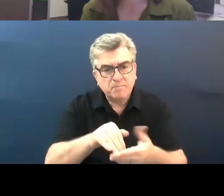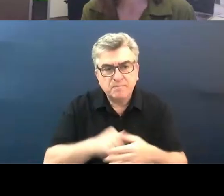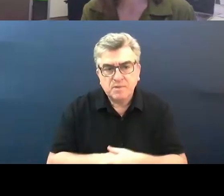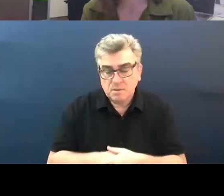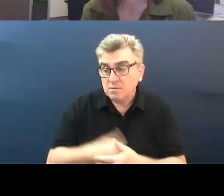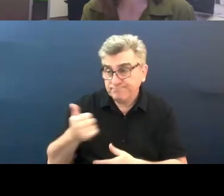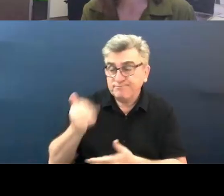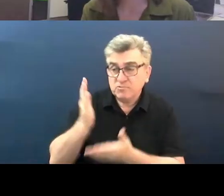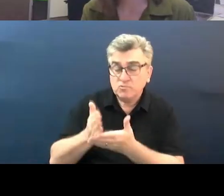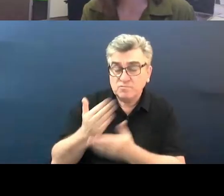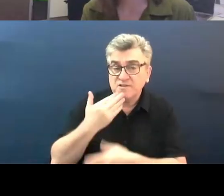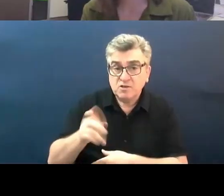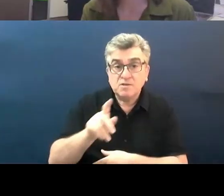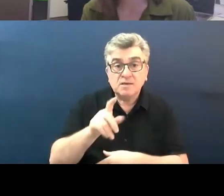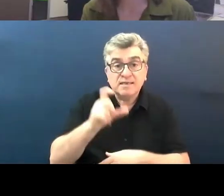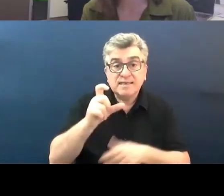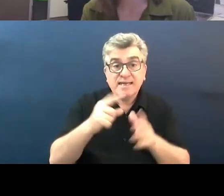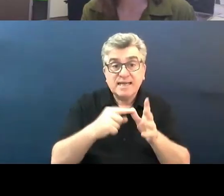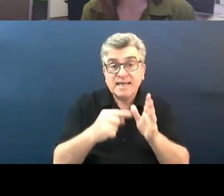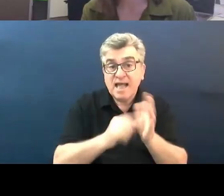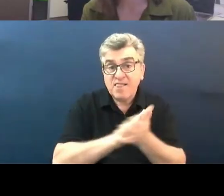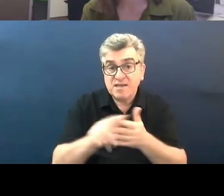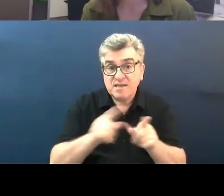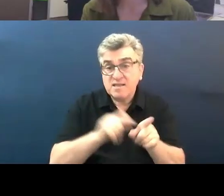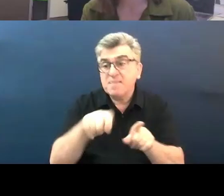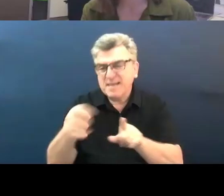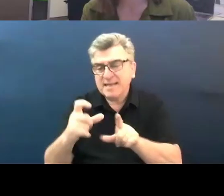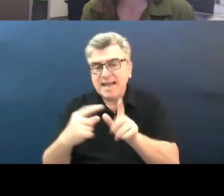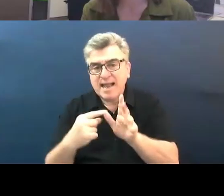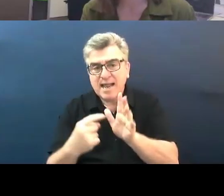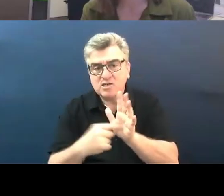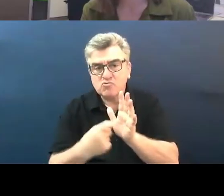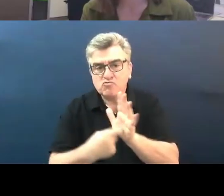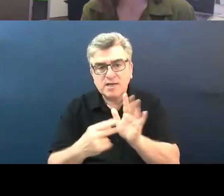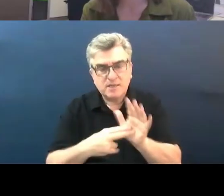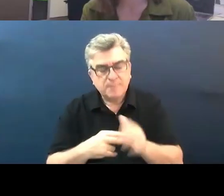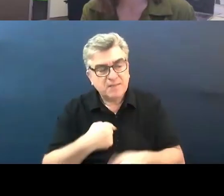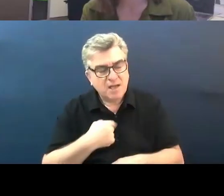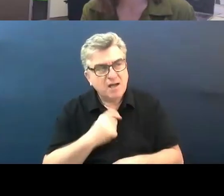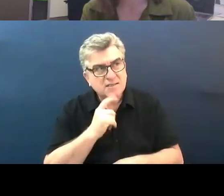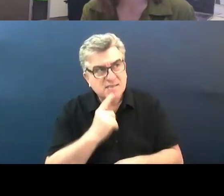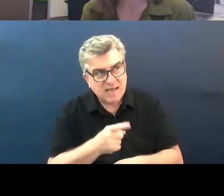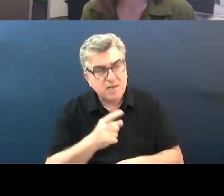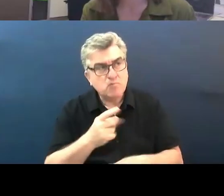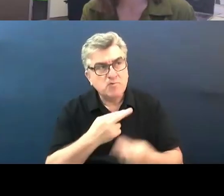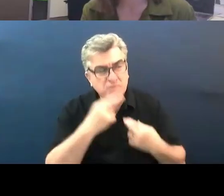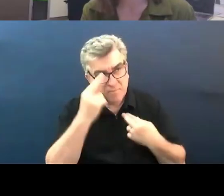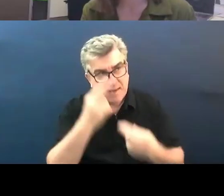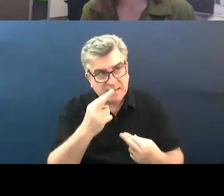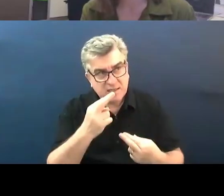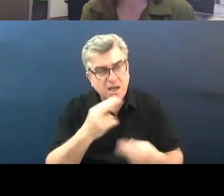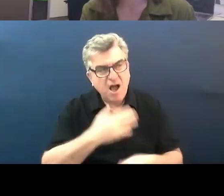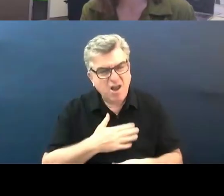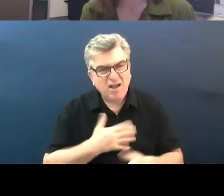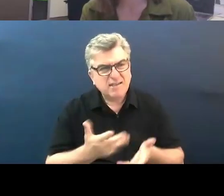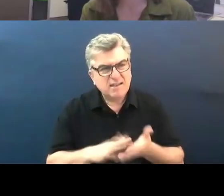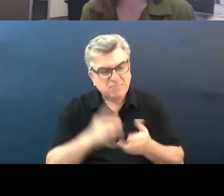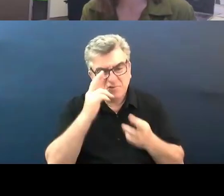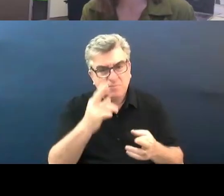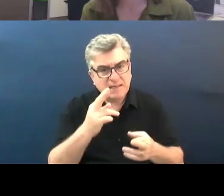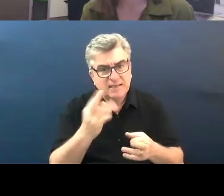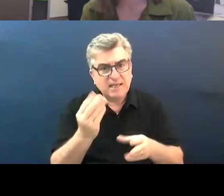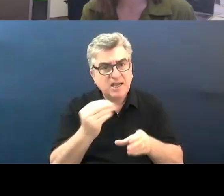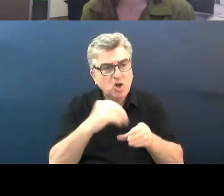Cathy: Well, I was going to say respect, because I do like the way that respect includes valuing,